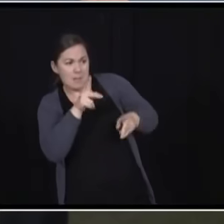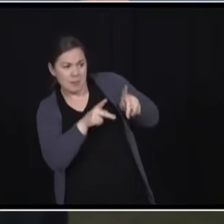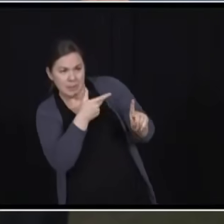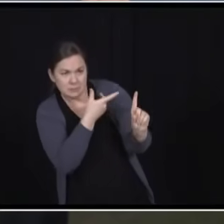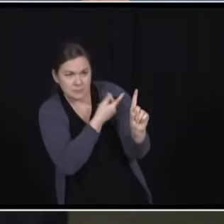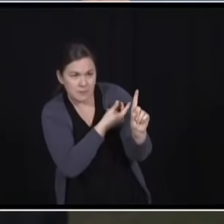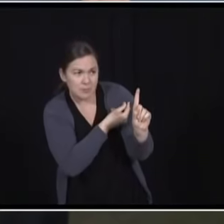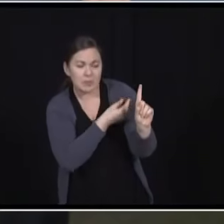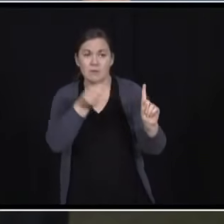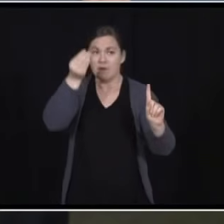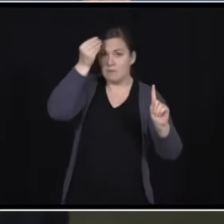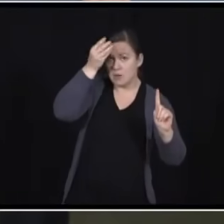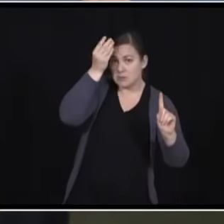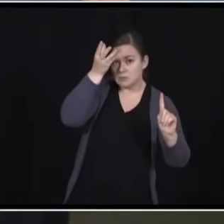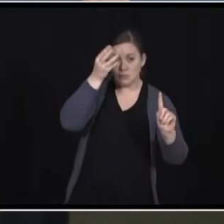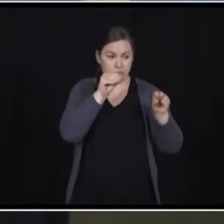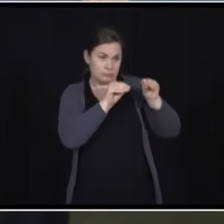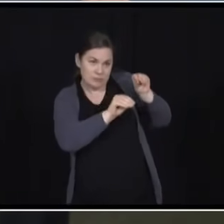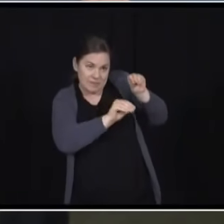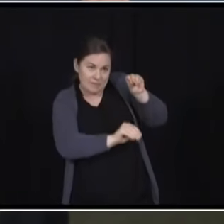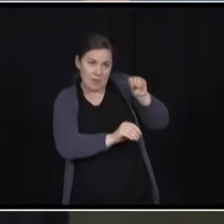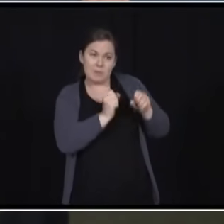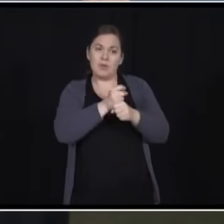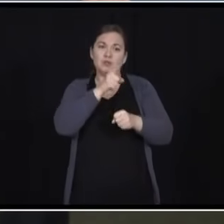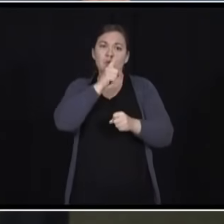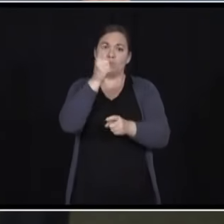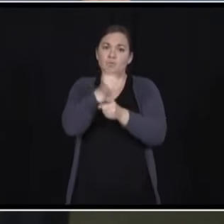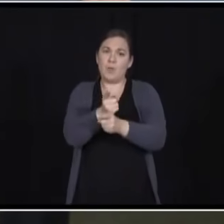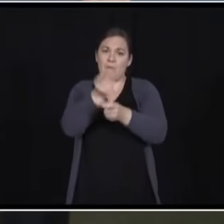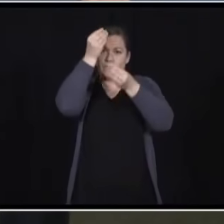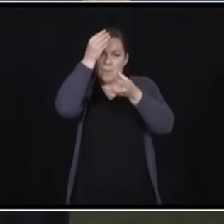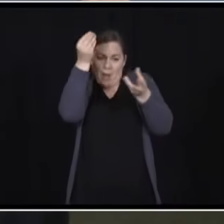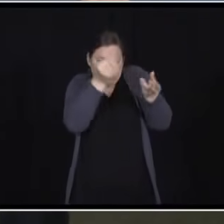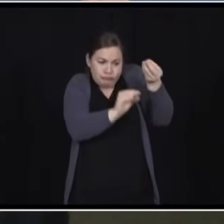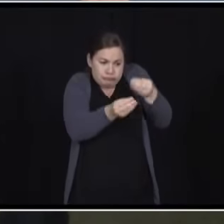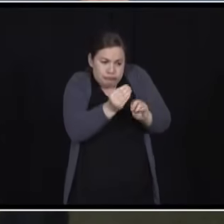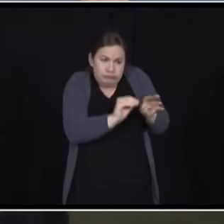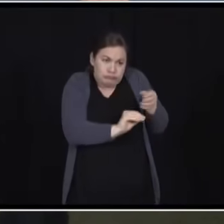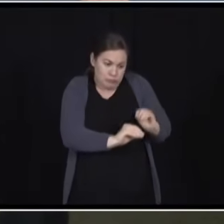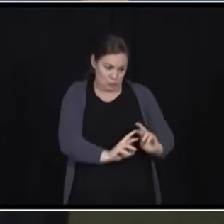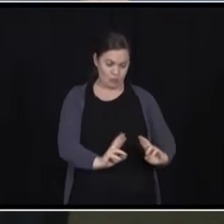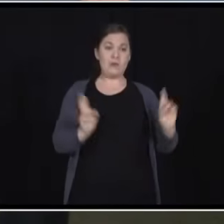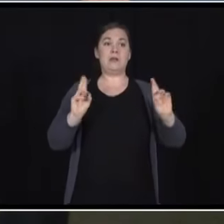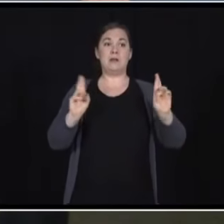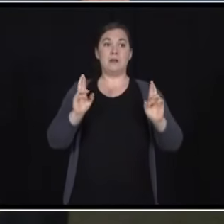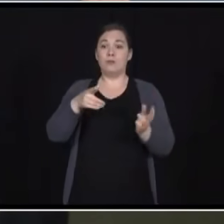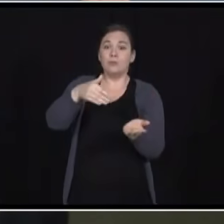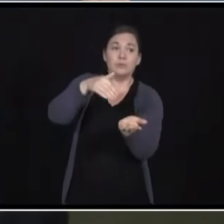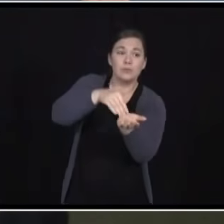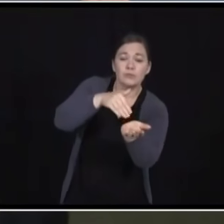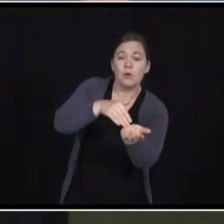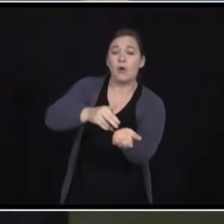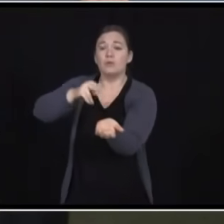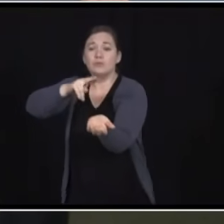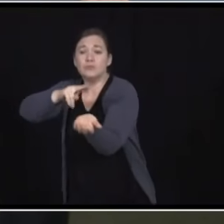and surveillance of vaccine uptake , data reporting and technology to provide timely, relevant and accurate information to clinicians, decision-makers and the